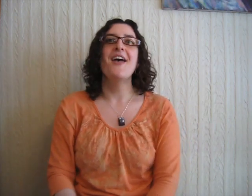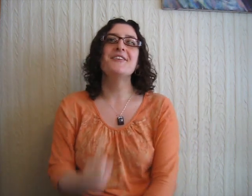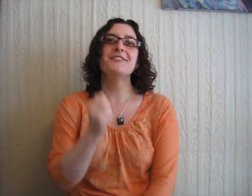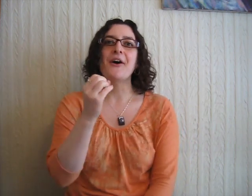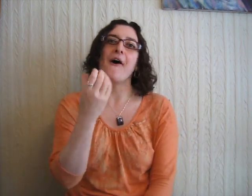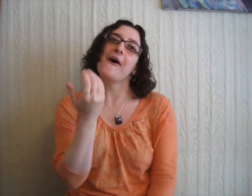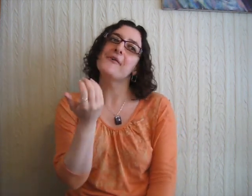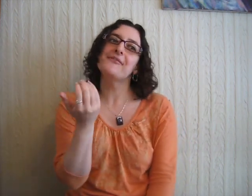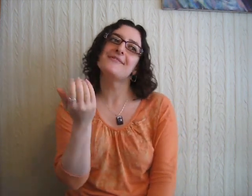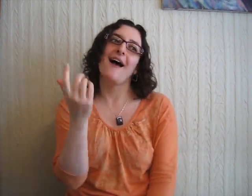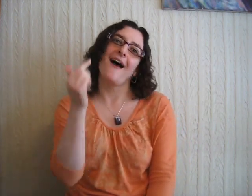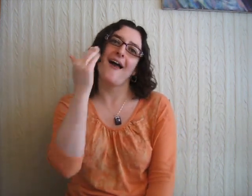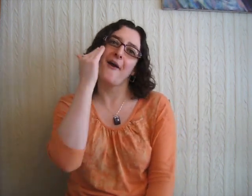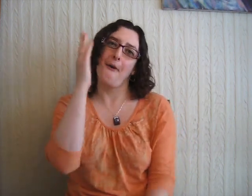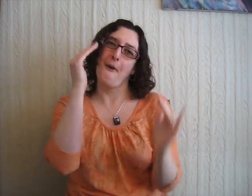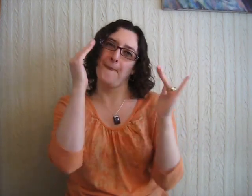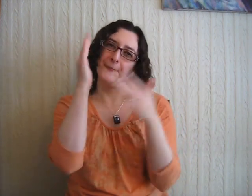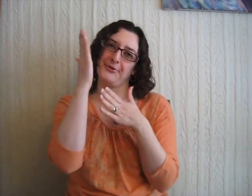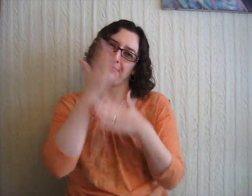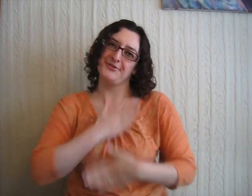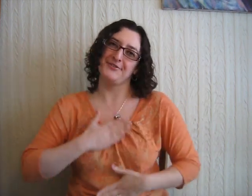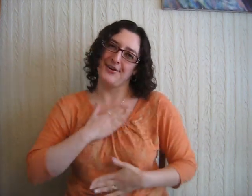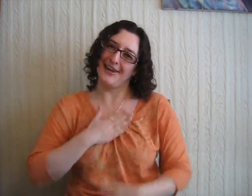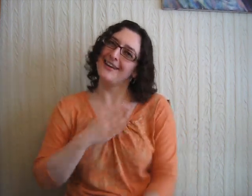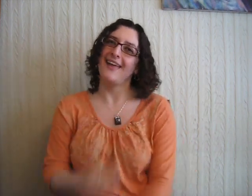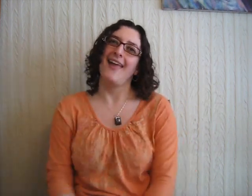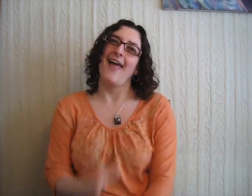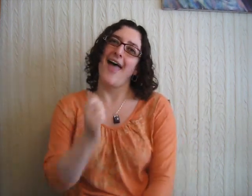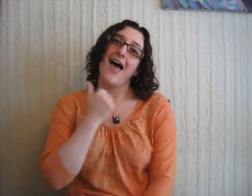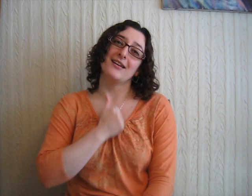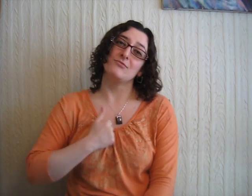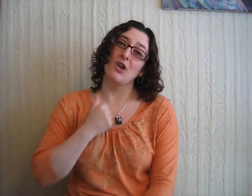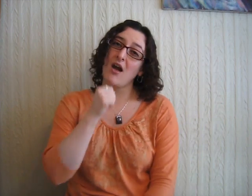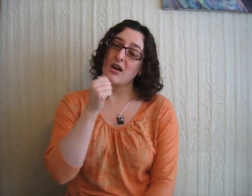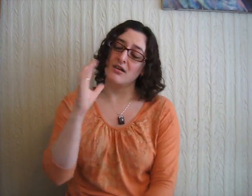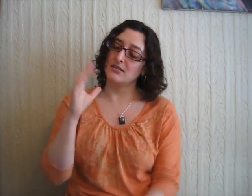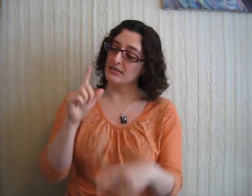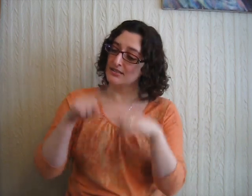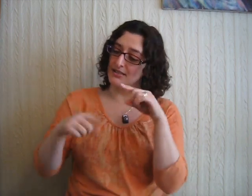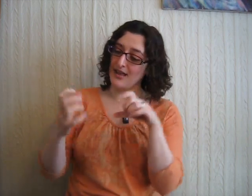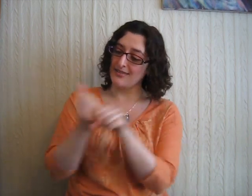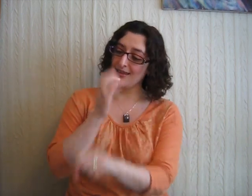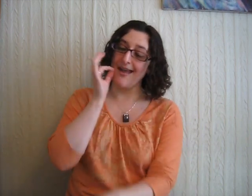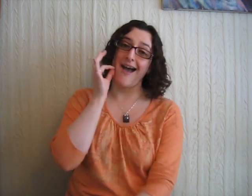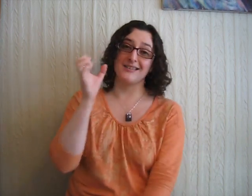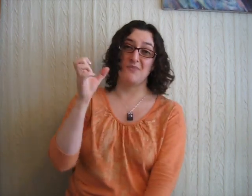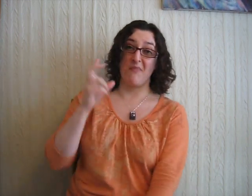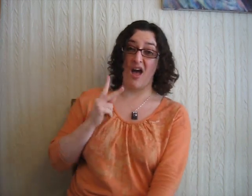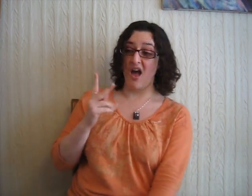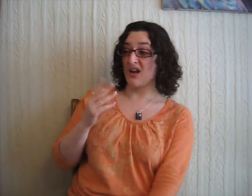So, I hope you've enjoyed and I'm sorry I couldn't get the cats back